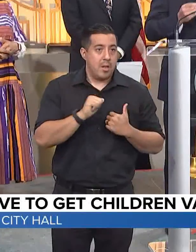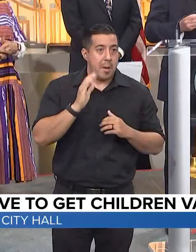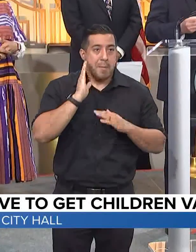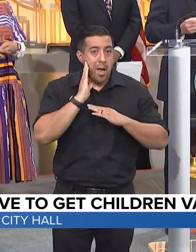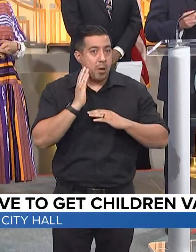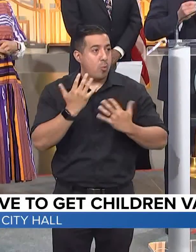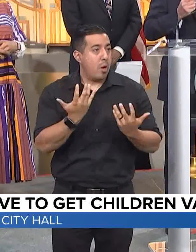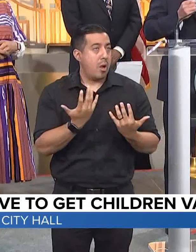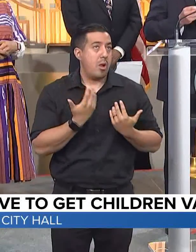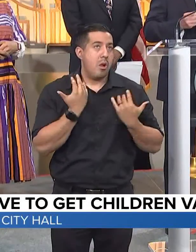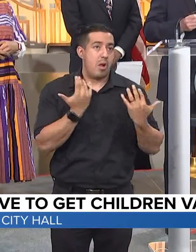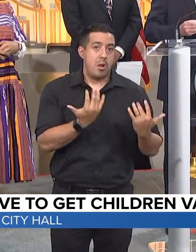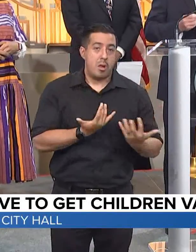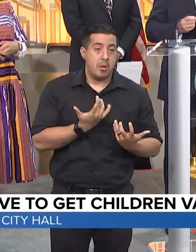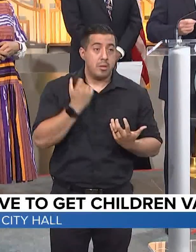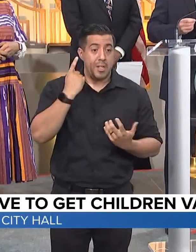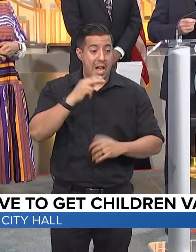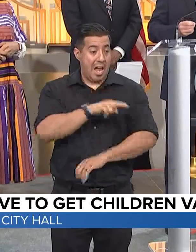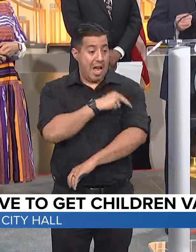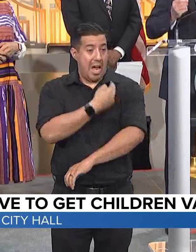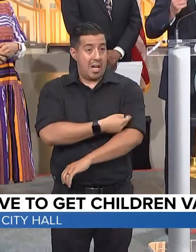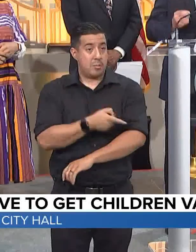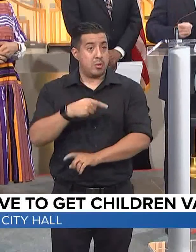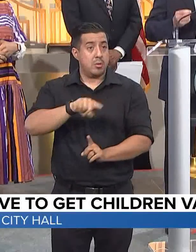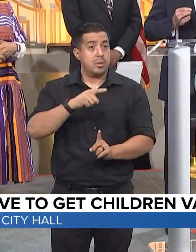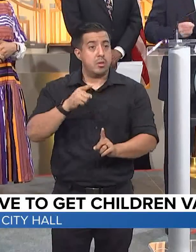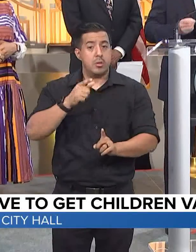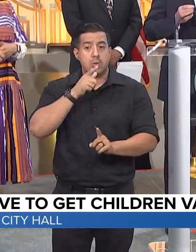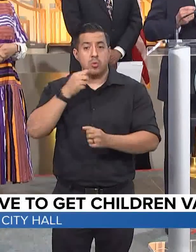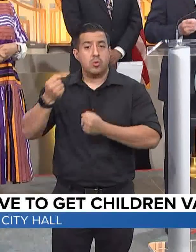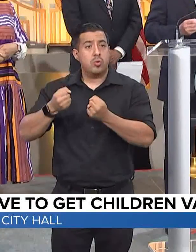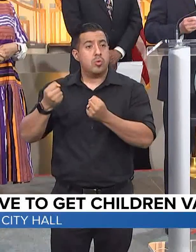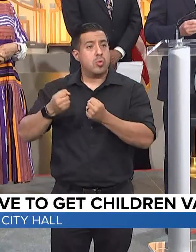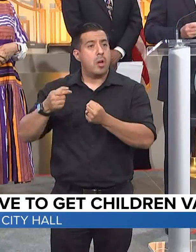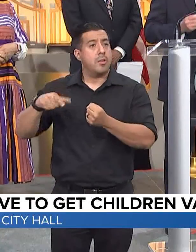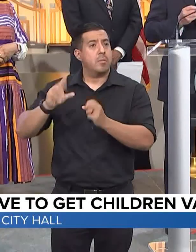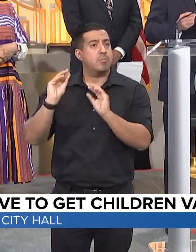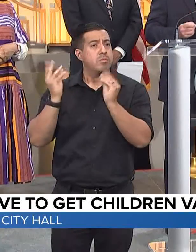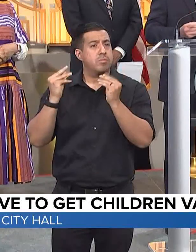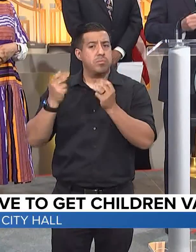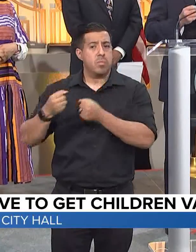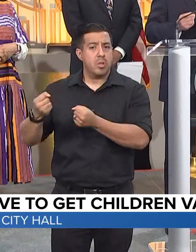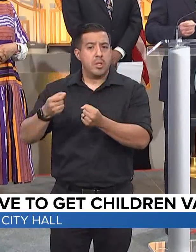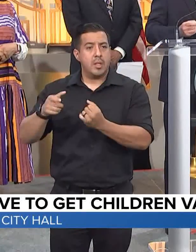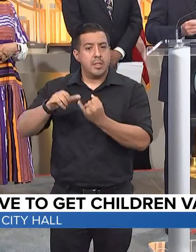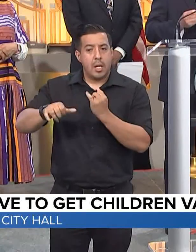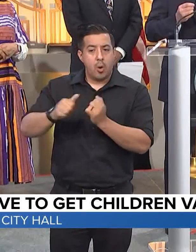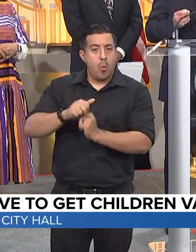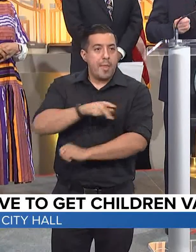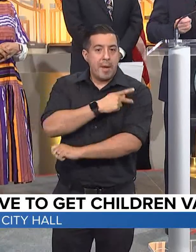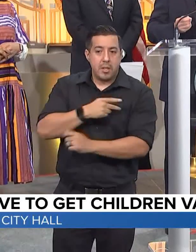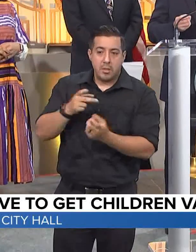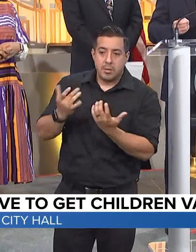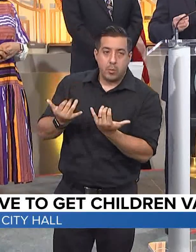Hospitals are having ambulance crews stay with patients in the hallway for hours on end because they don't have enough room in the emergency